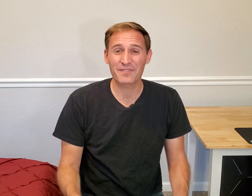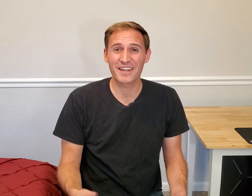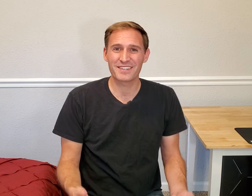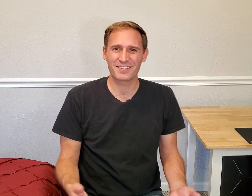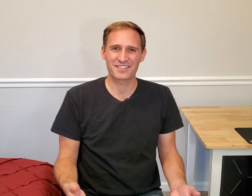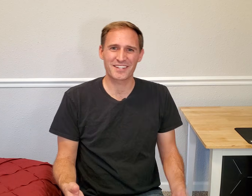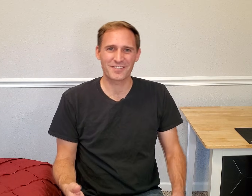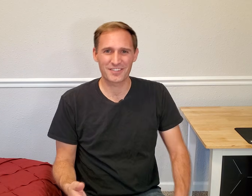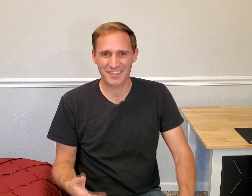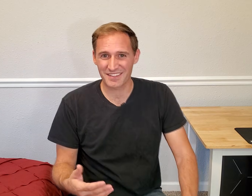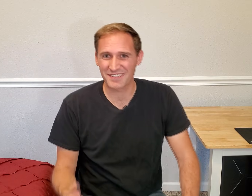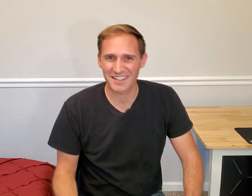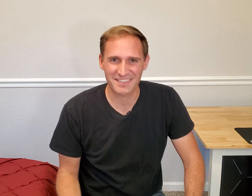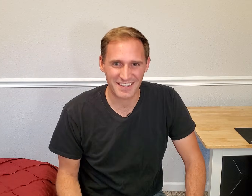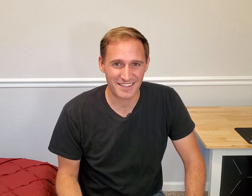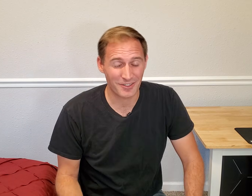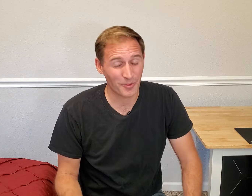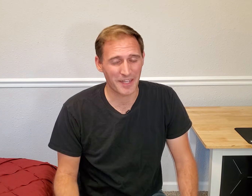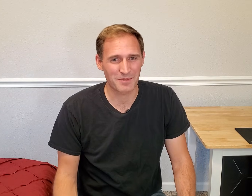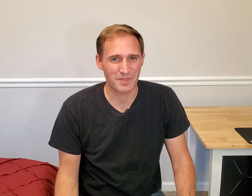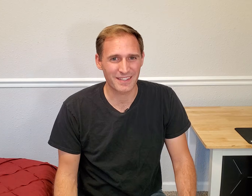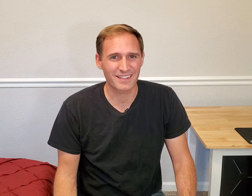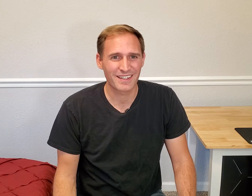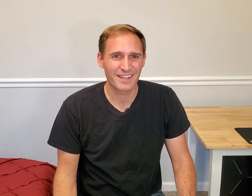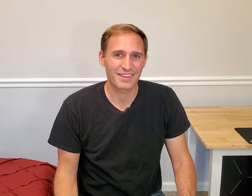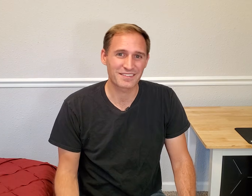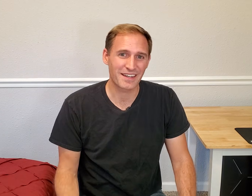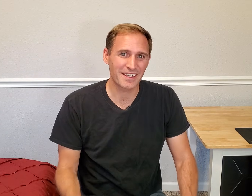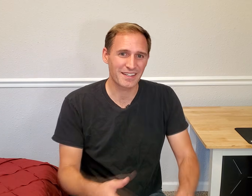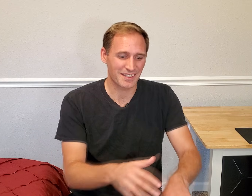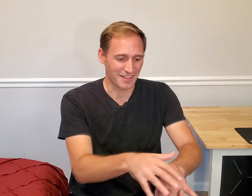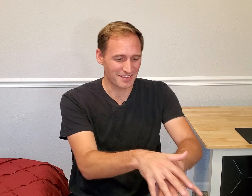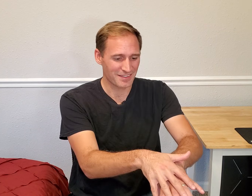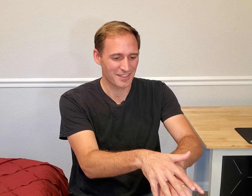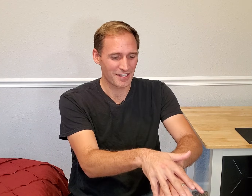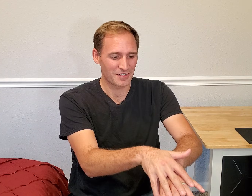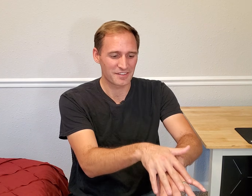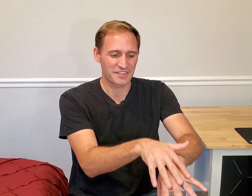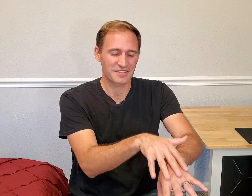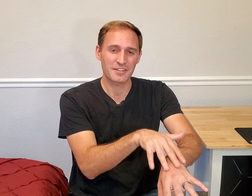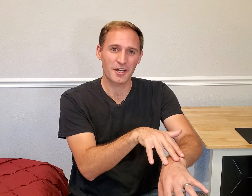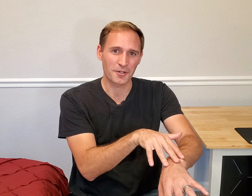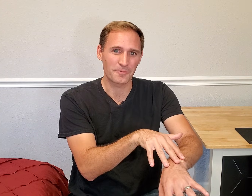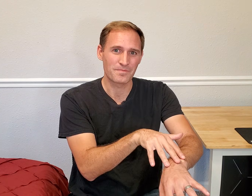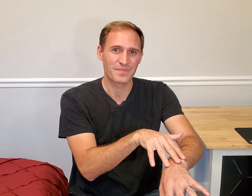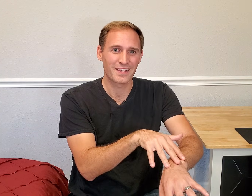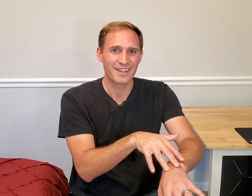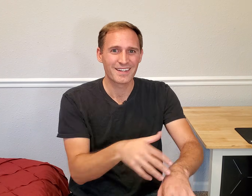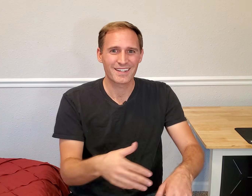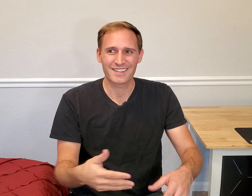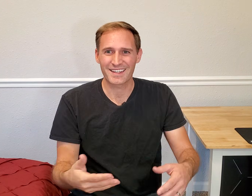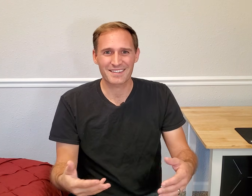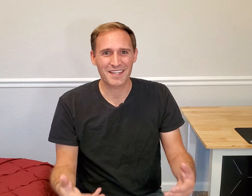might find yourself using this next sign quite a bit, the sign is 'slow'. A lot of